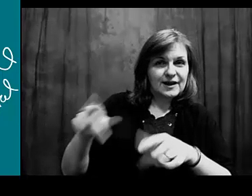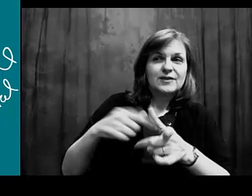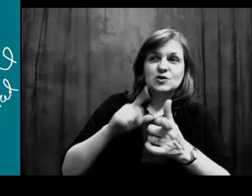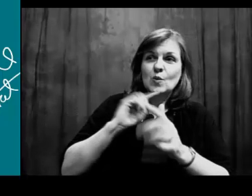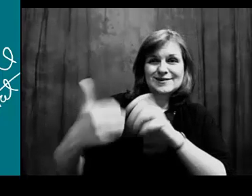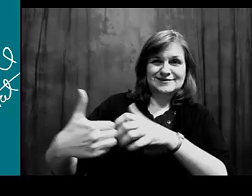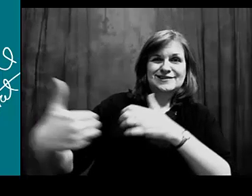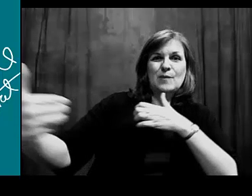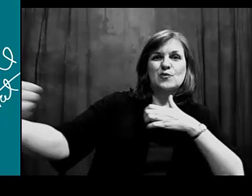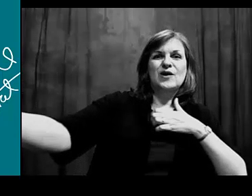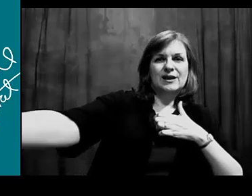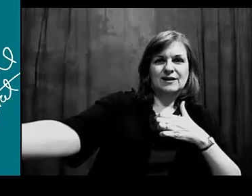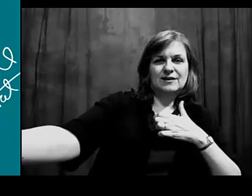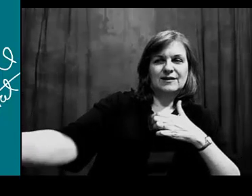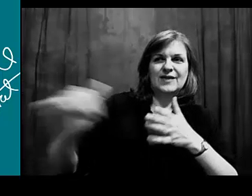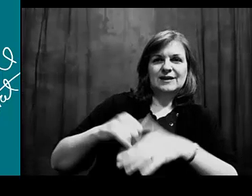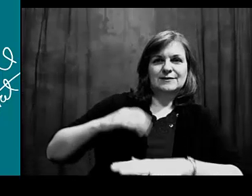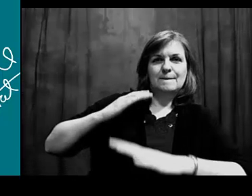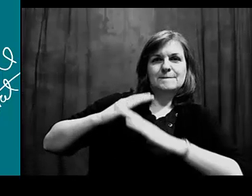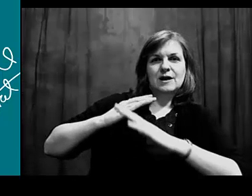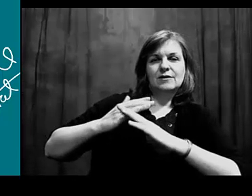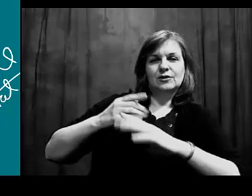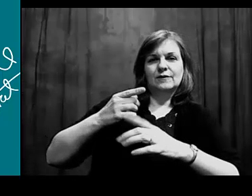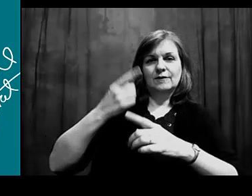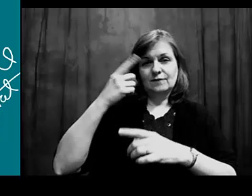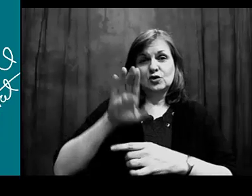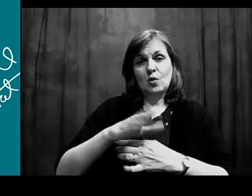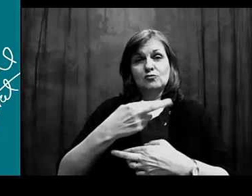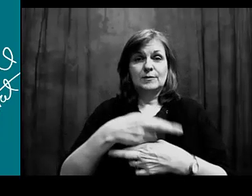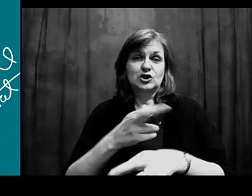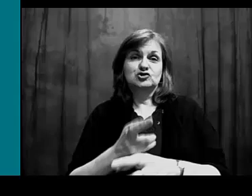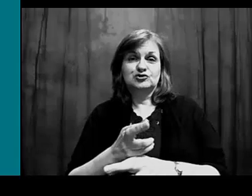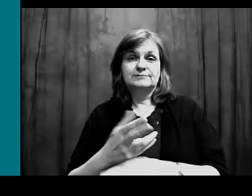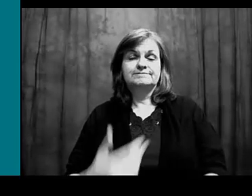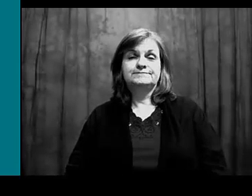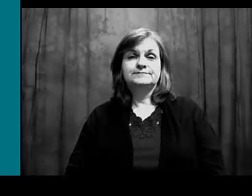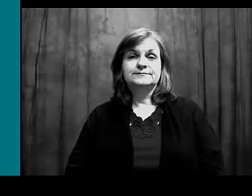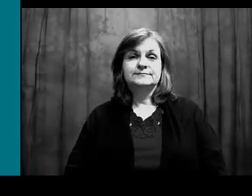separated right so this is a barrier to reproduction